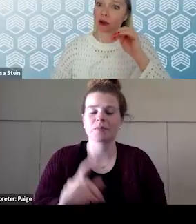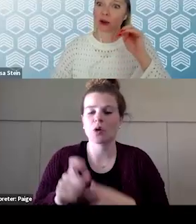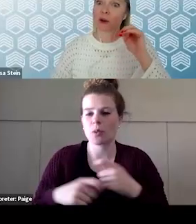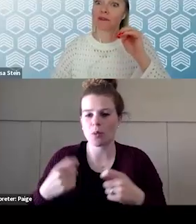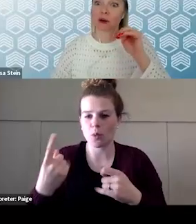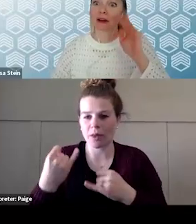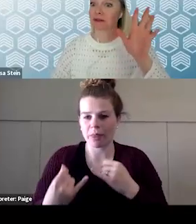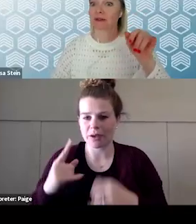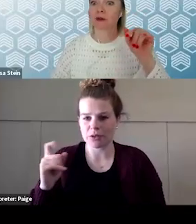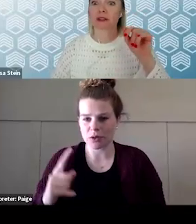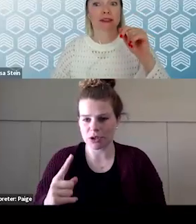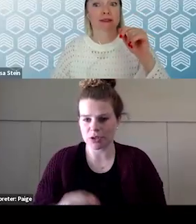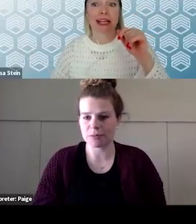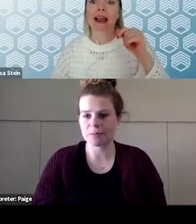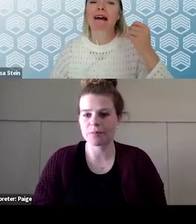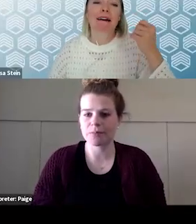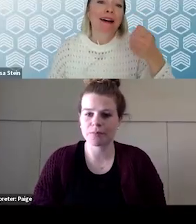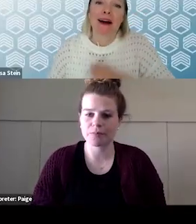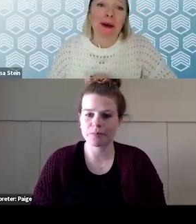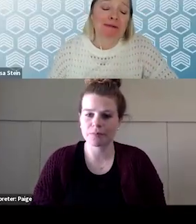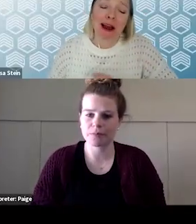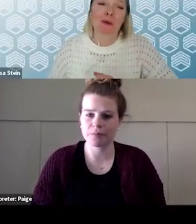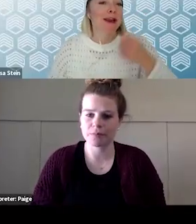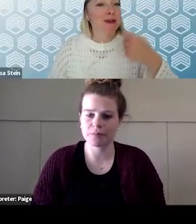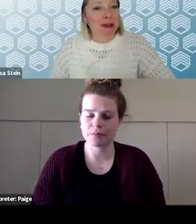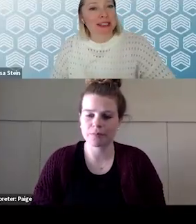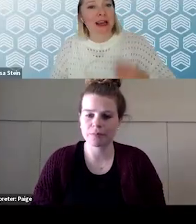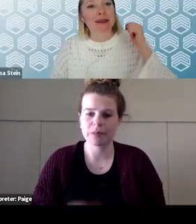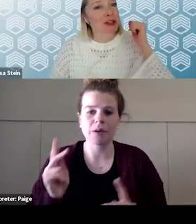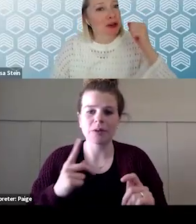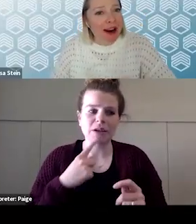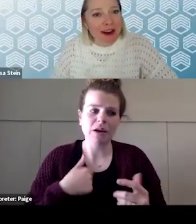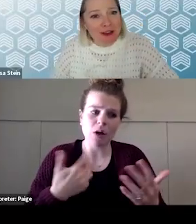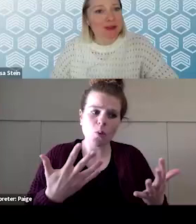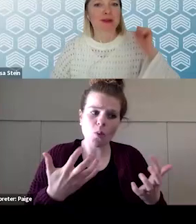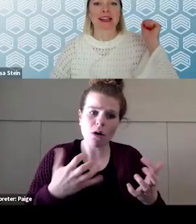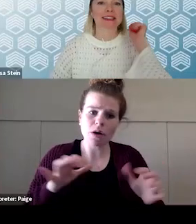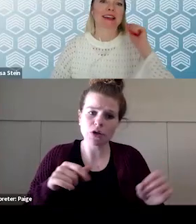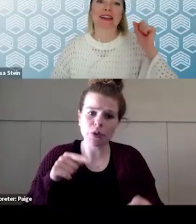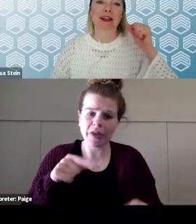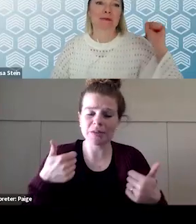You know, folks are saying, oh, I wanna do this, I've been trying to do this,